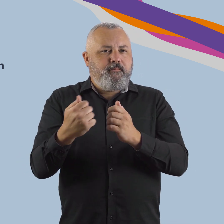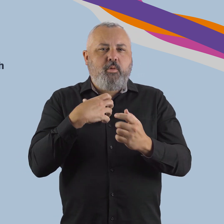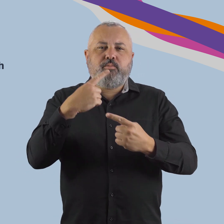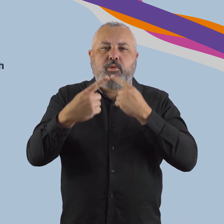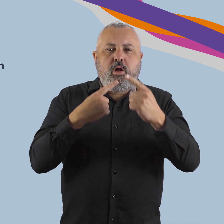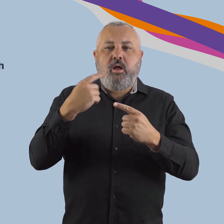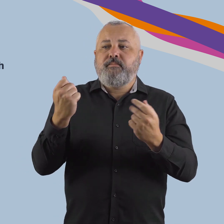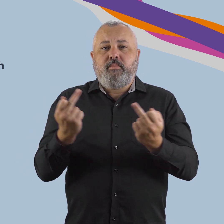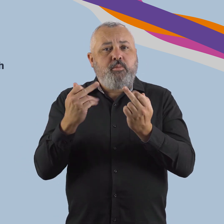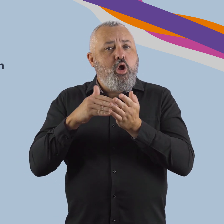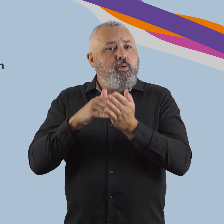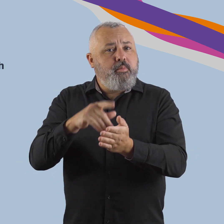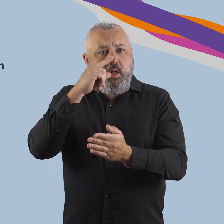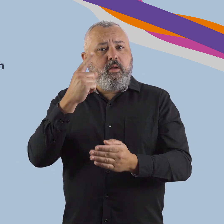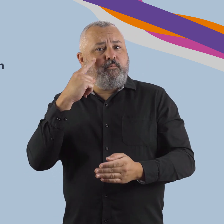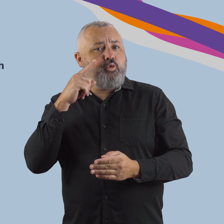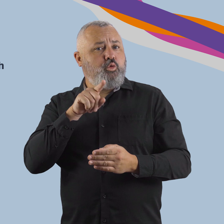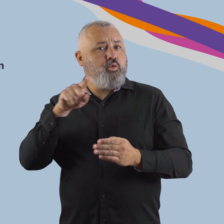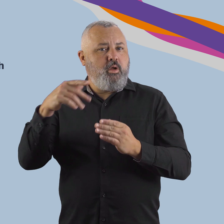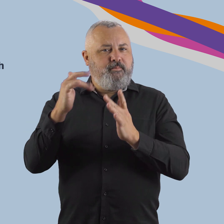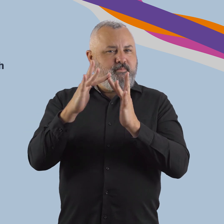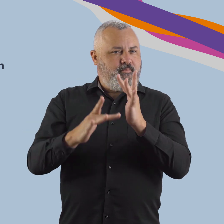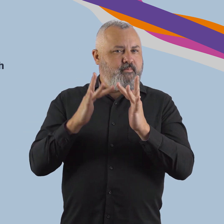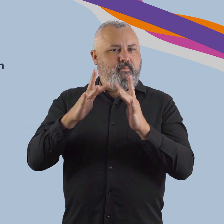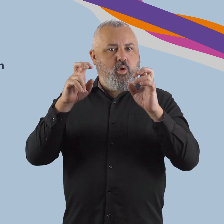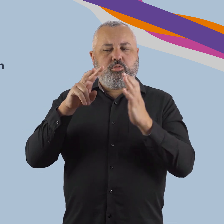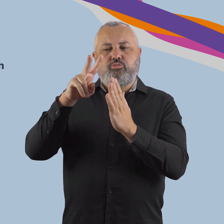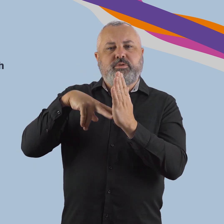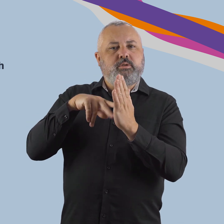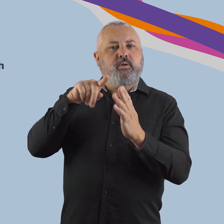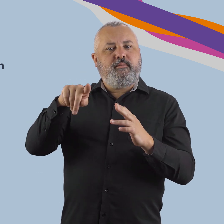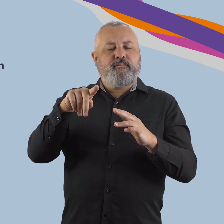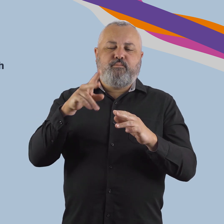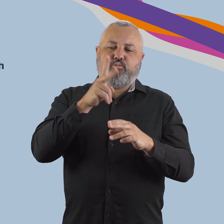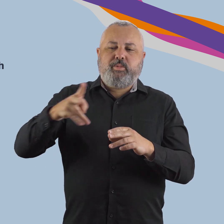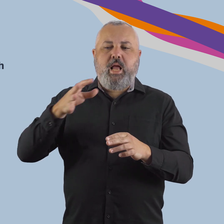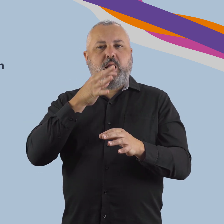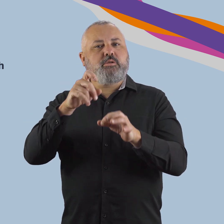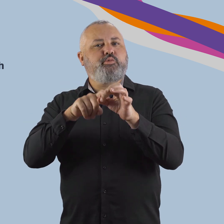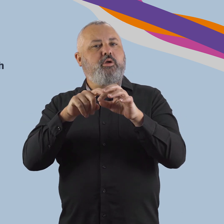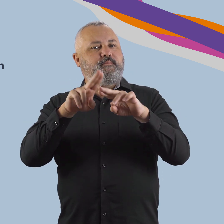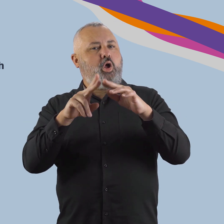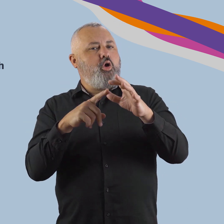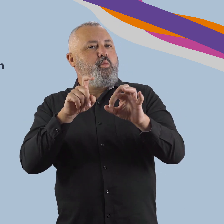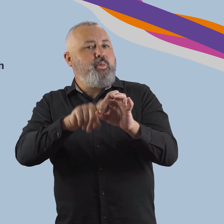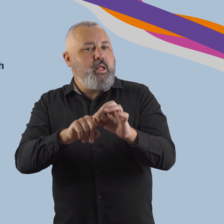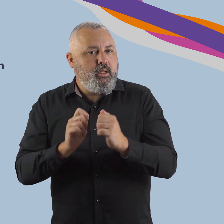You can find more guidance, answers to your questions and tips for preparing an application by: reading the Frequently Asked Questions (FAQs) on our website